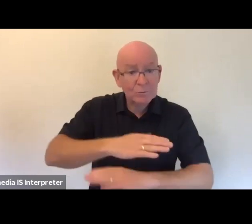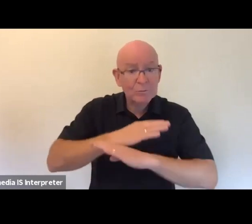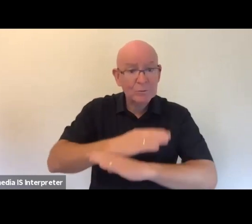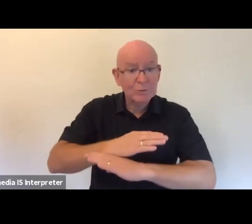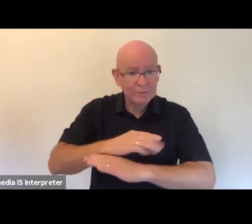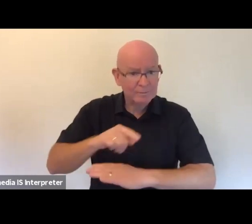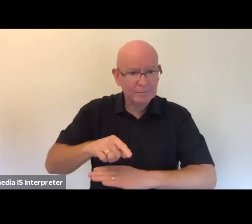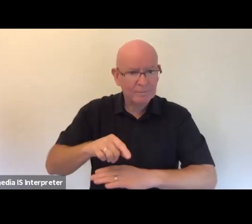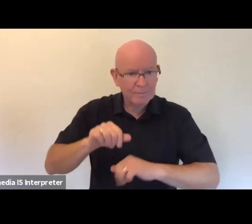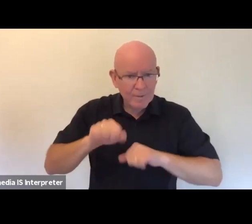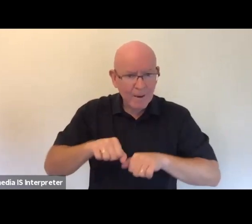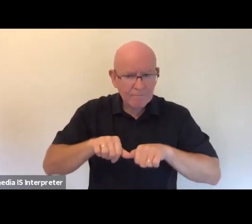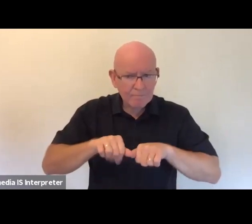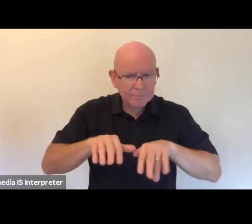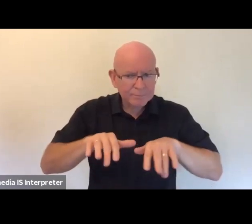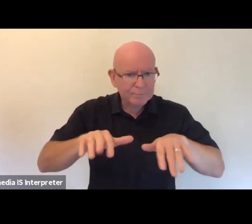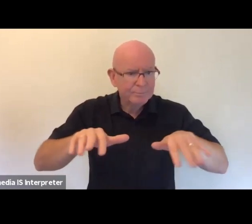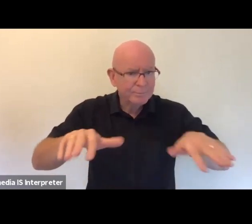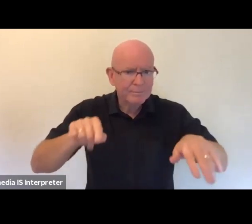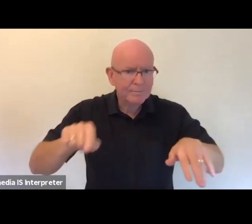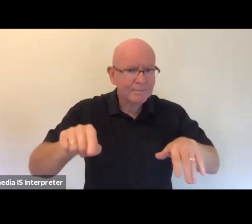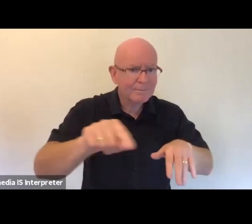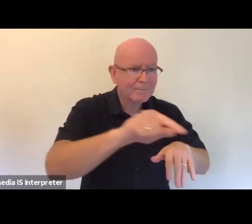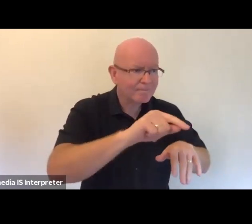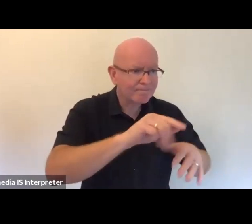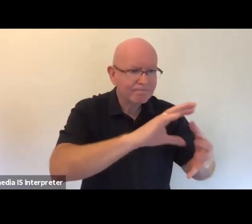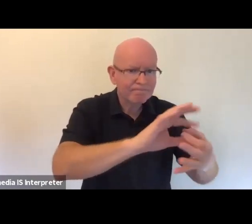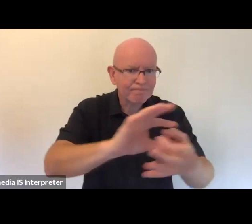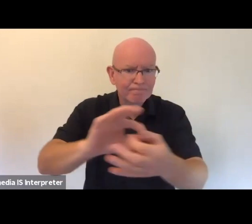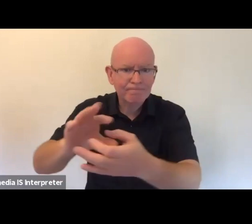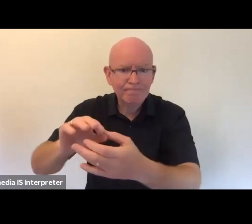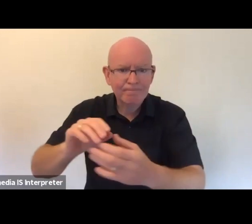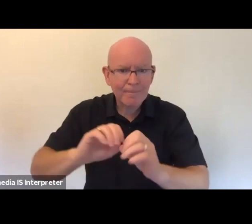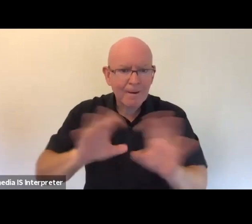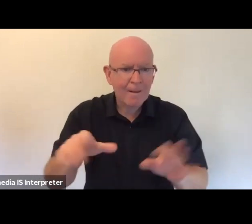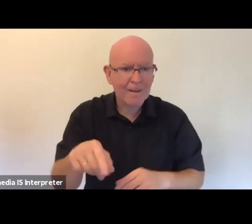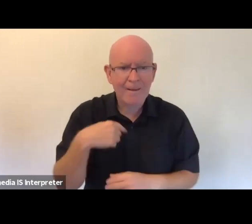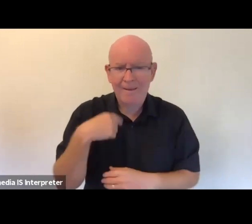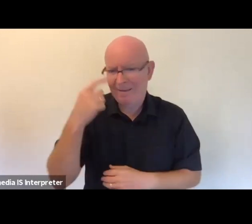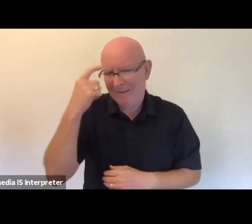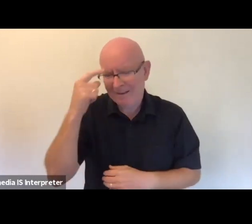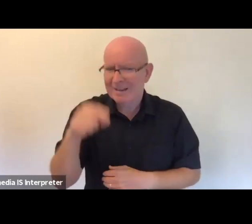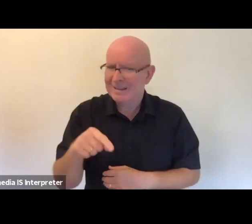or around the periphery getting, you know, the word out on social protection mechanisms is difficult